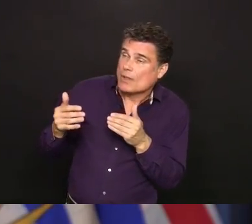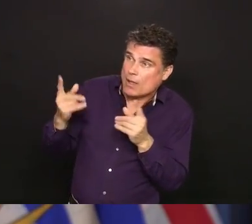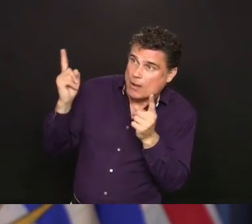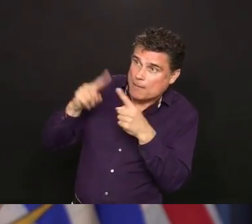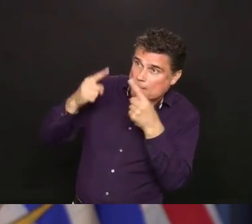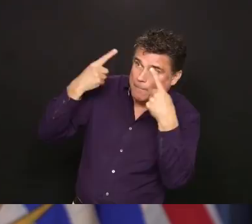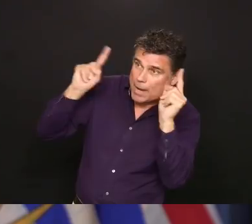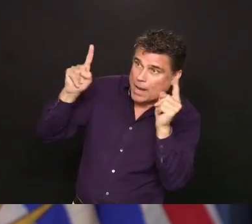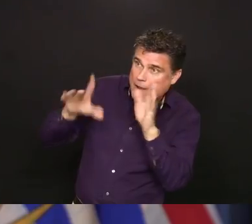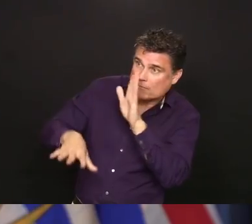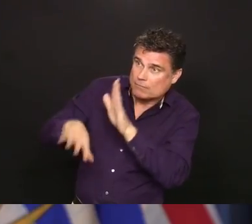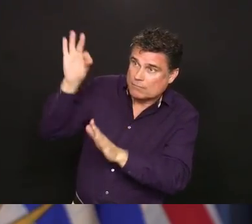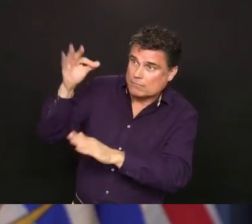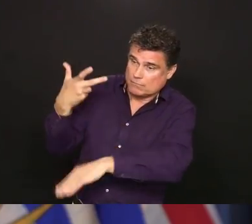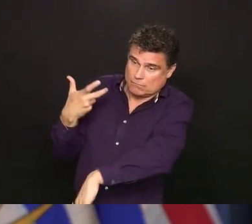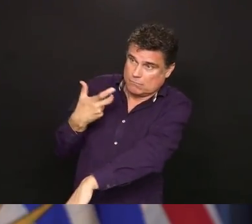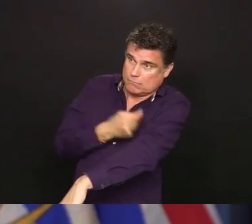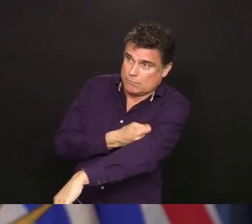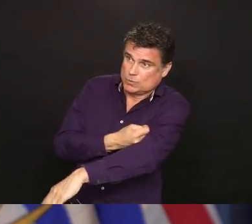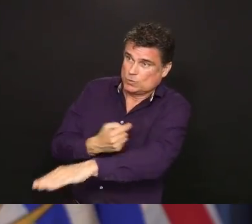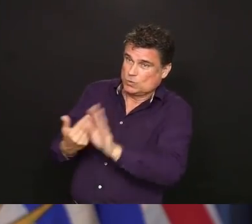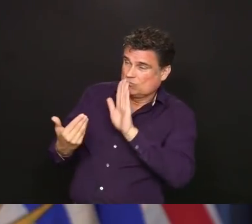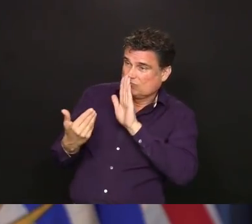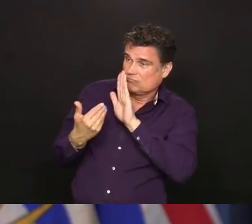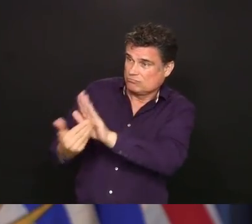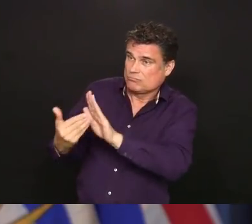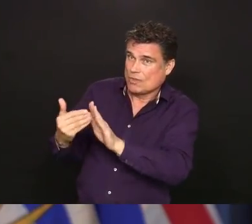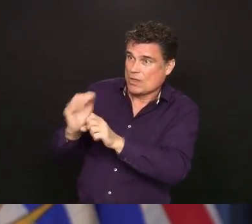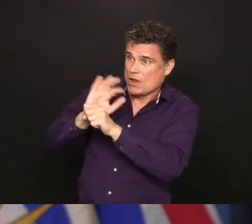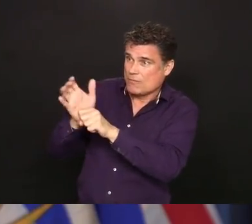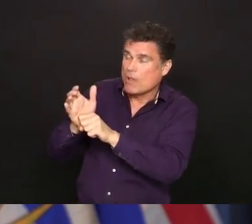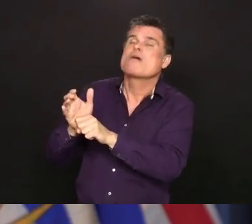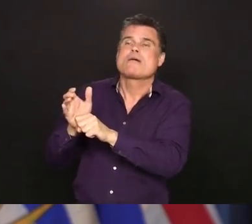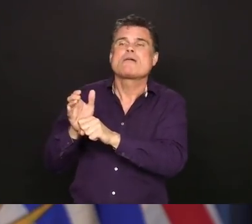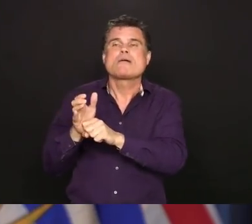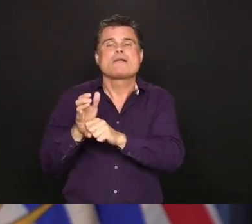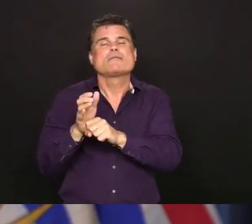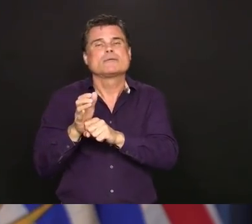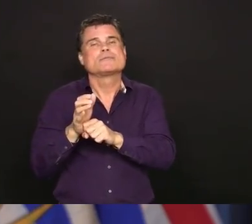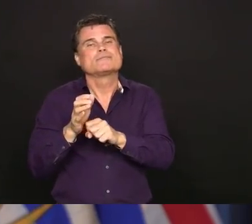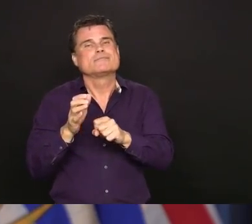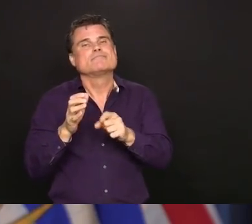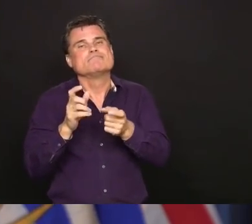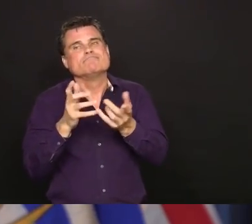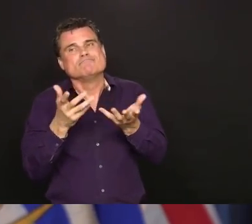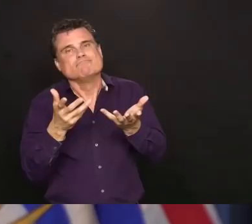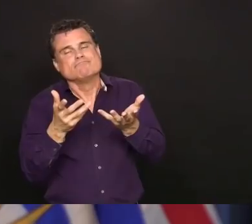But between now and then there are ways we can open up our communities, open up our businesses,